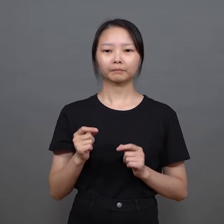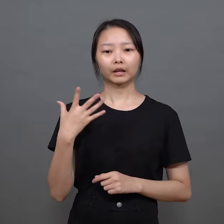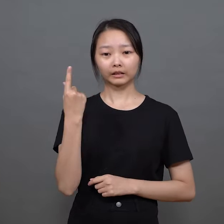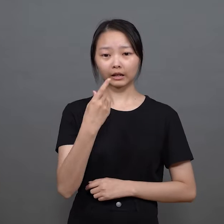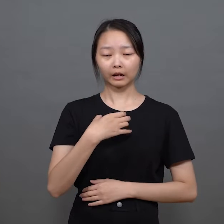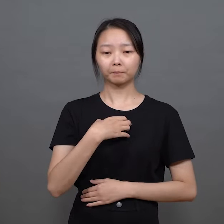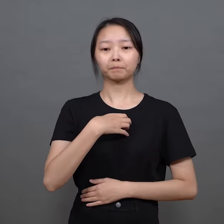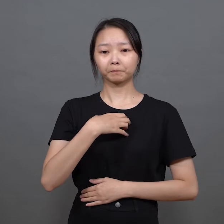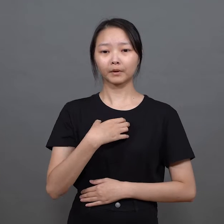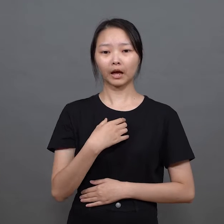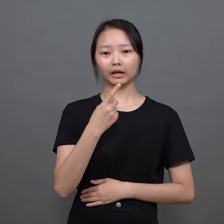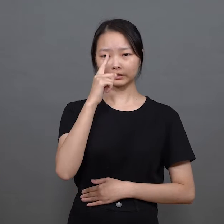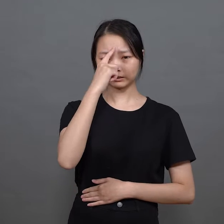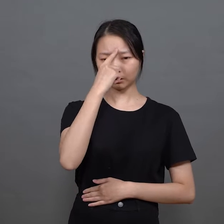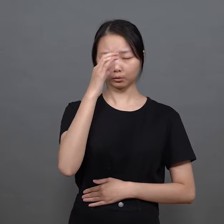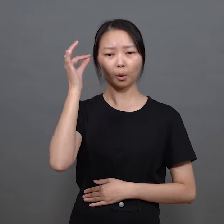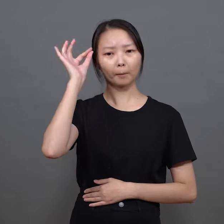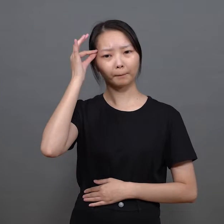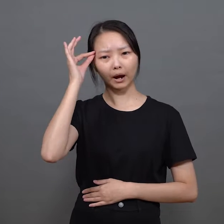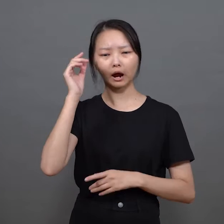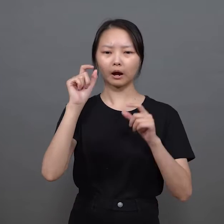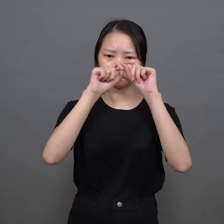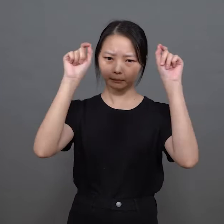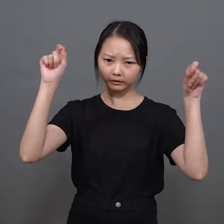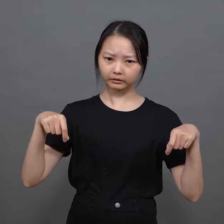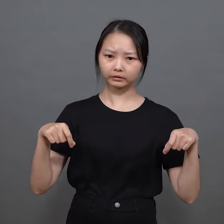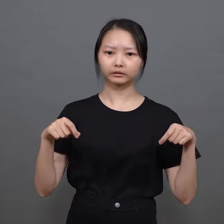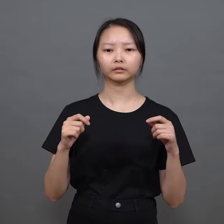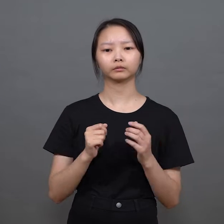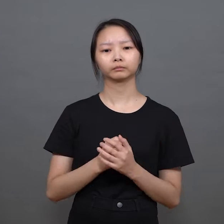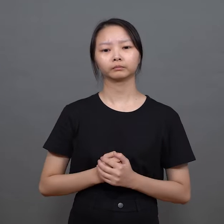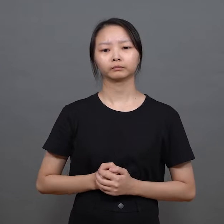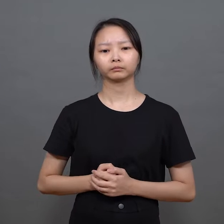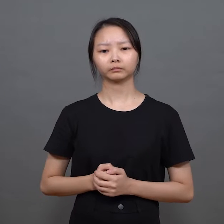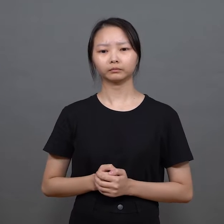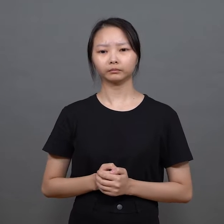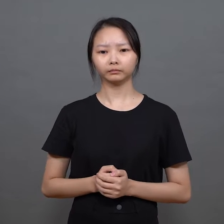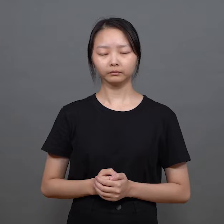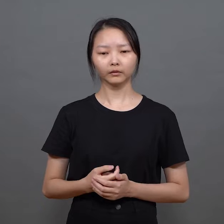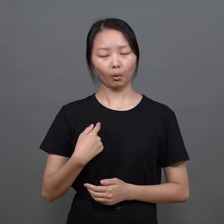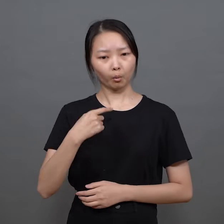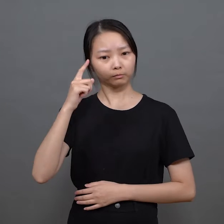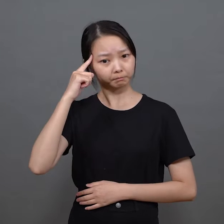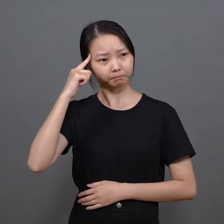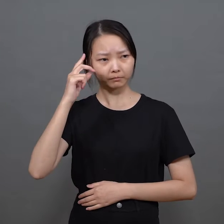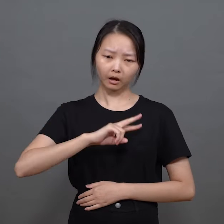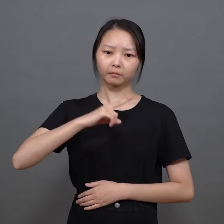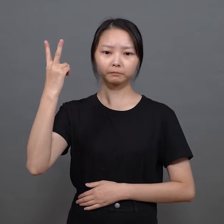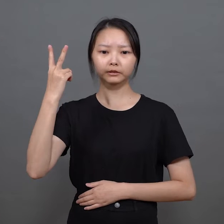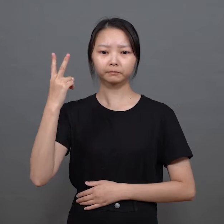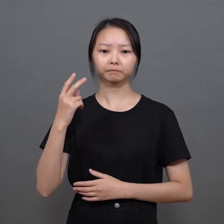I for the first time came to [know about] the reality of the poverty of India That made me a different man